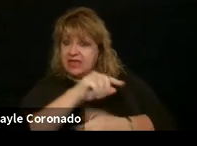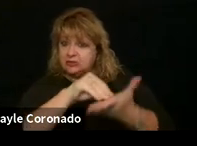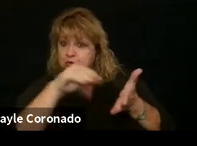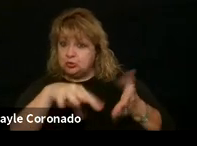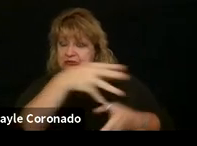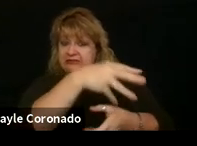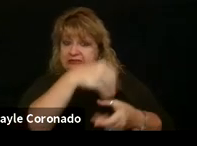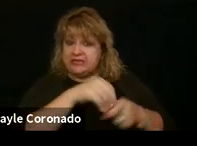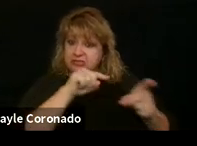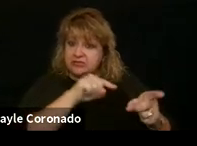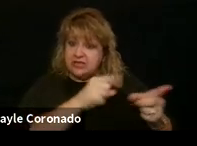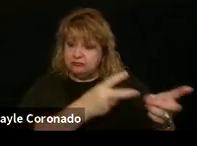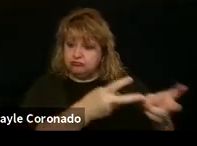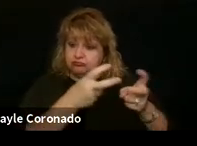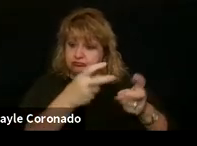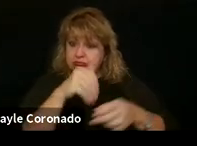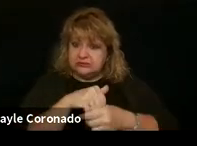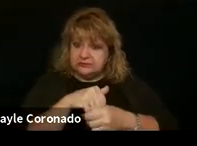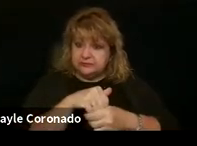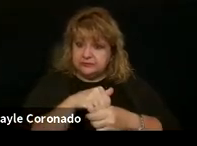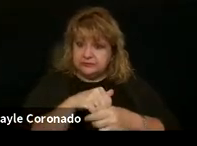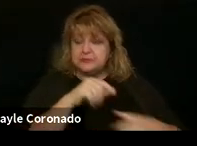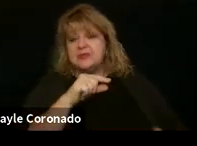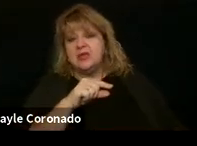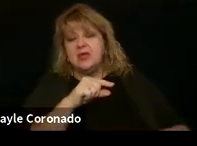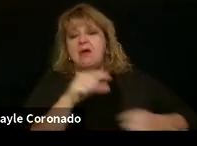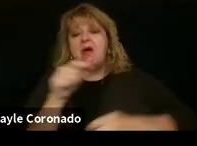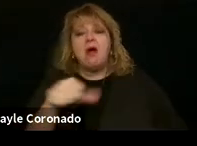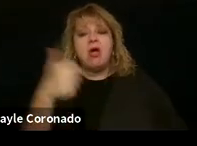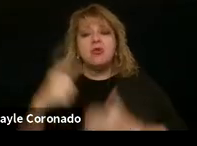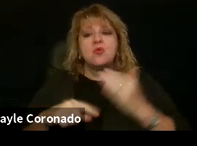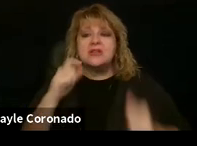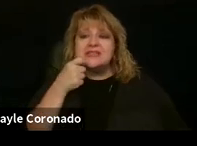In doing that, um. The other thing that's neat about.